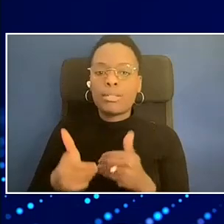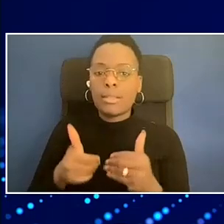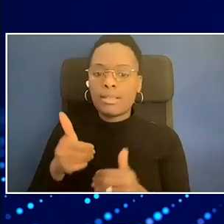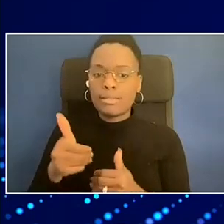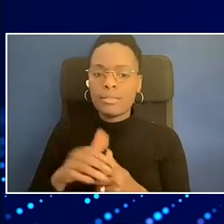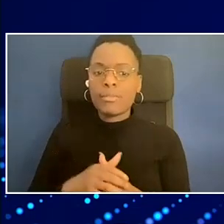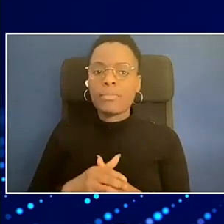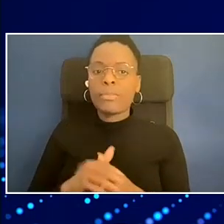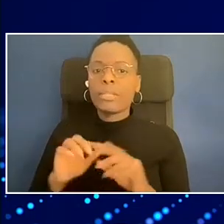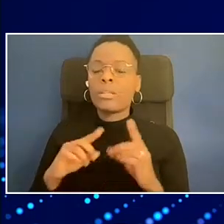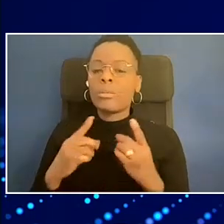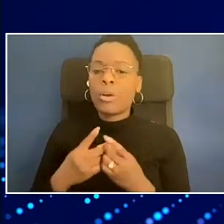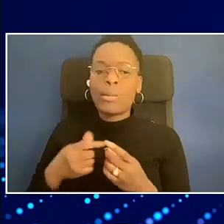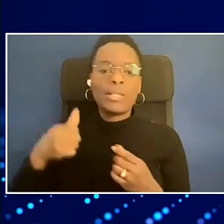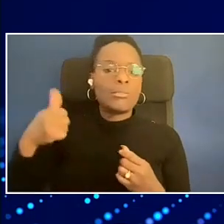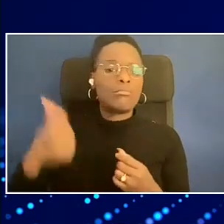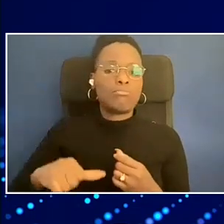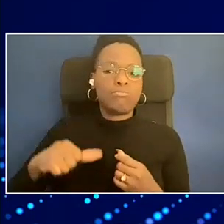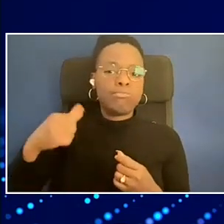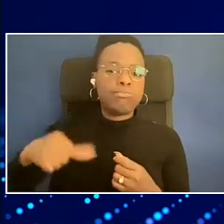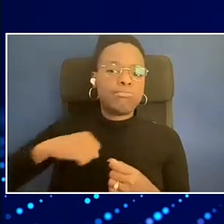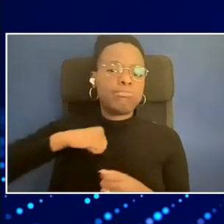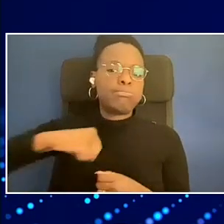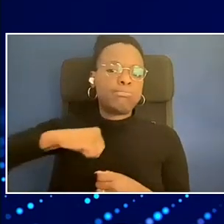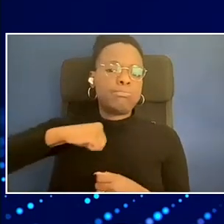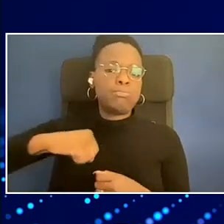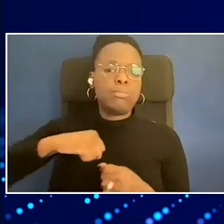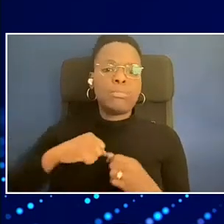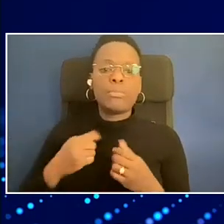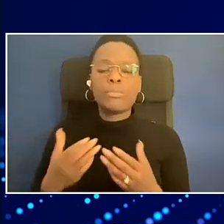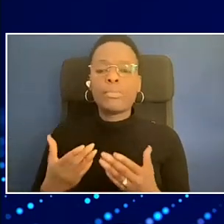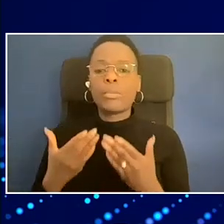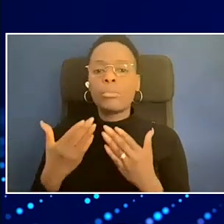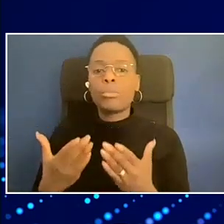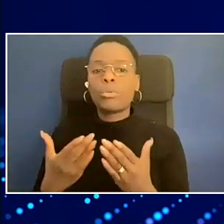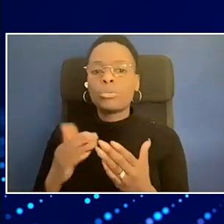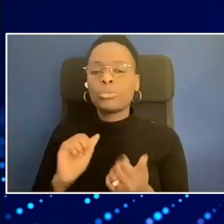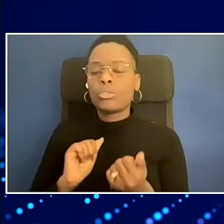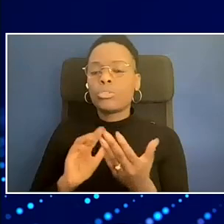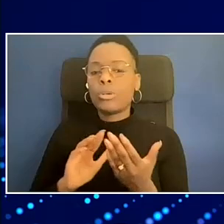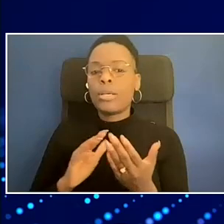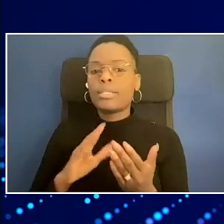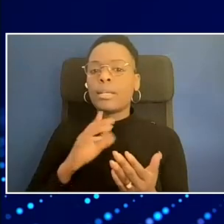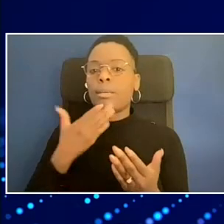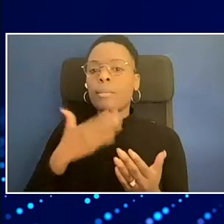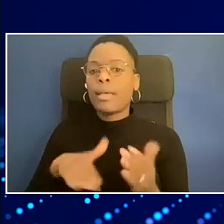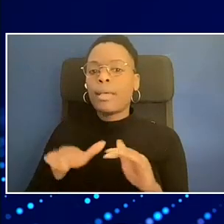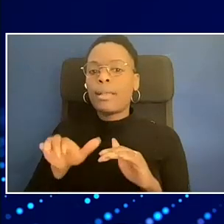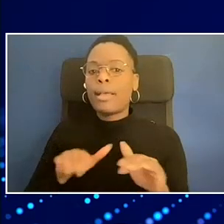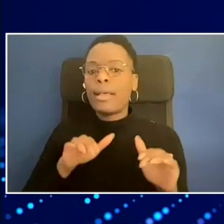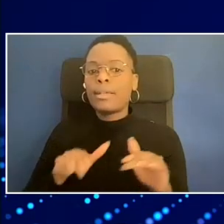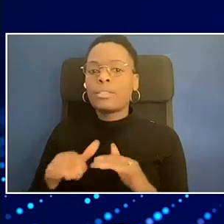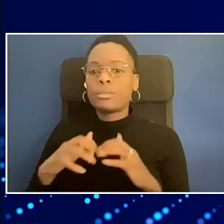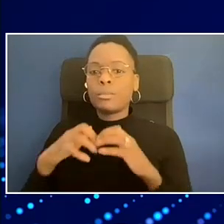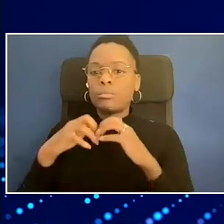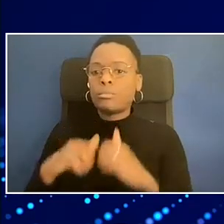negotiation, and proposes to address reported bad acts by dismantling the entirety of the regulations in lieu of